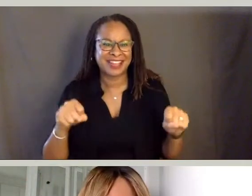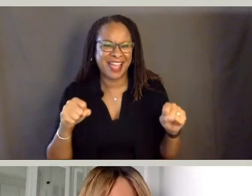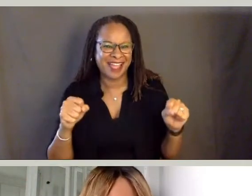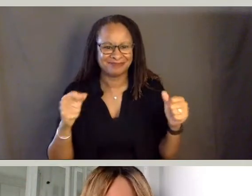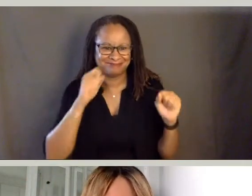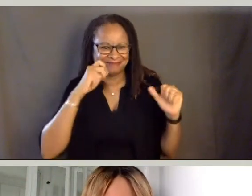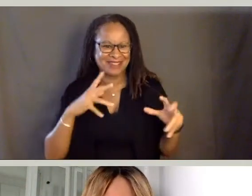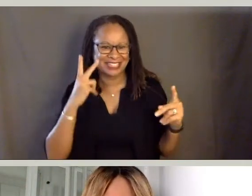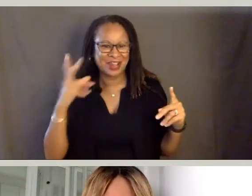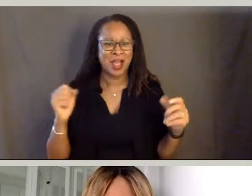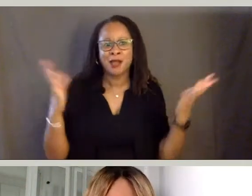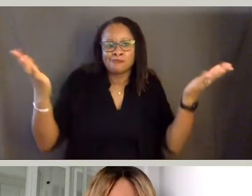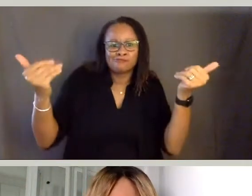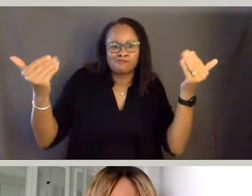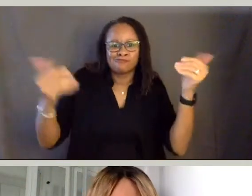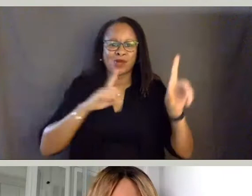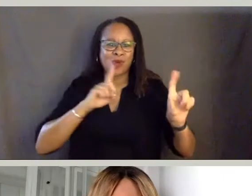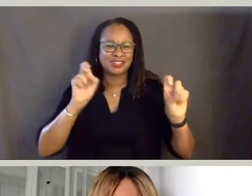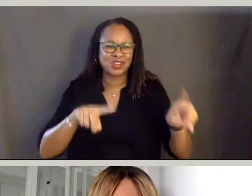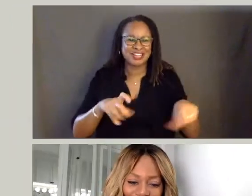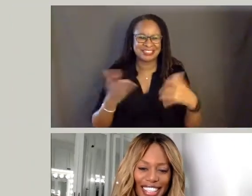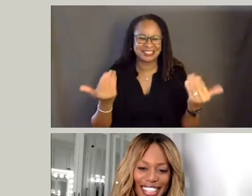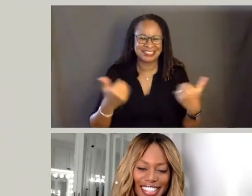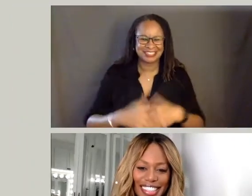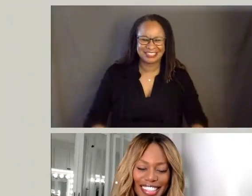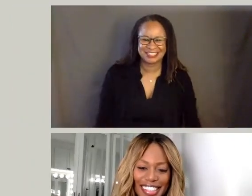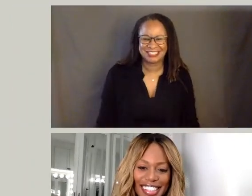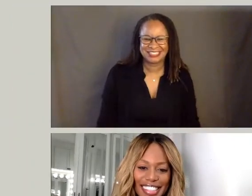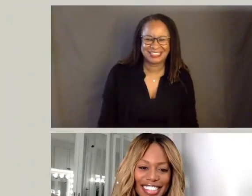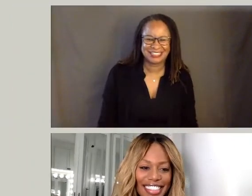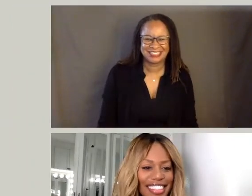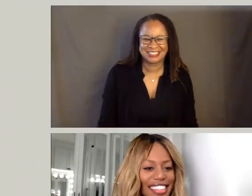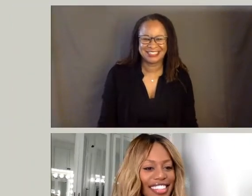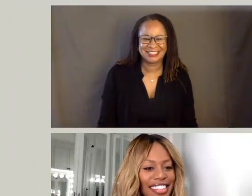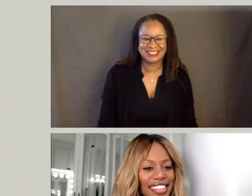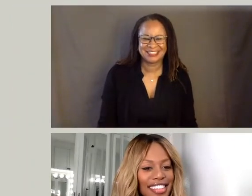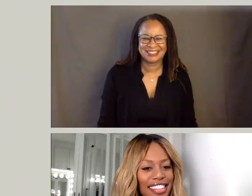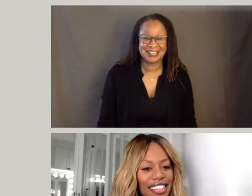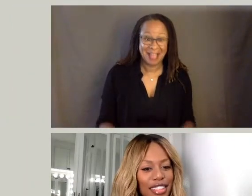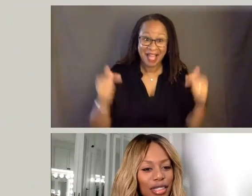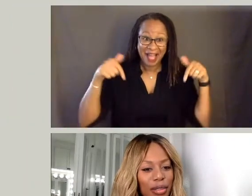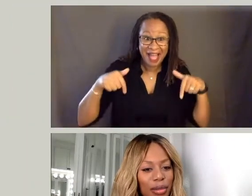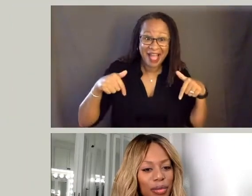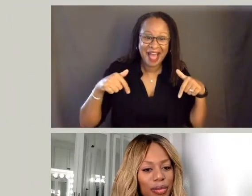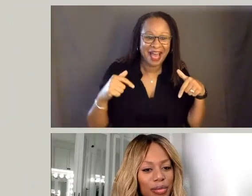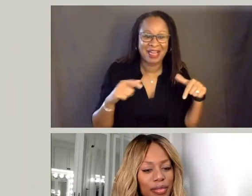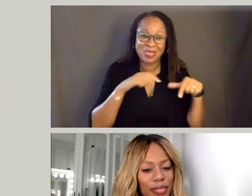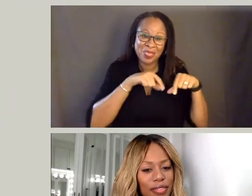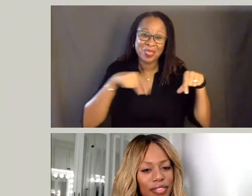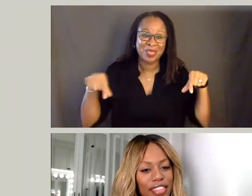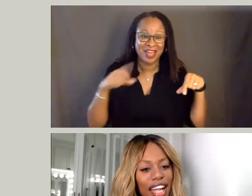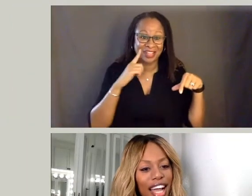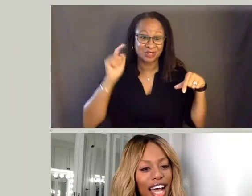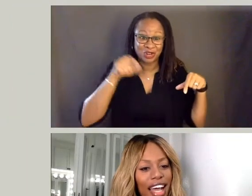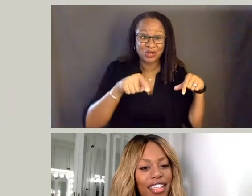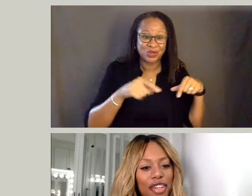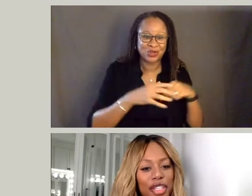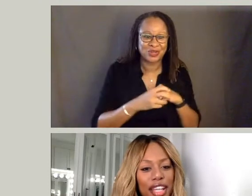Okay, questions. Okay. I think Nat. Oh, there we go. That's for you. Take it.